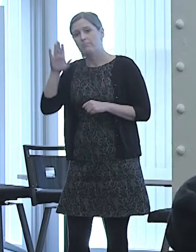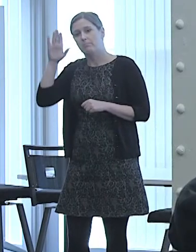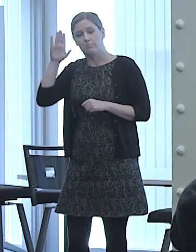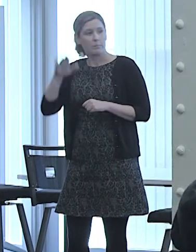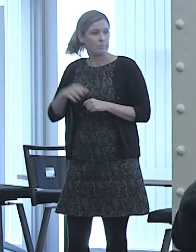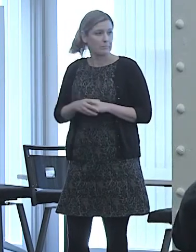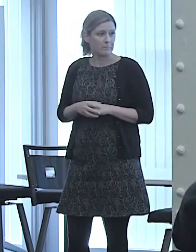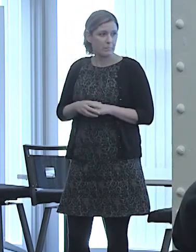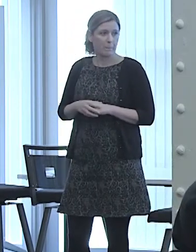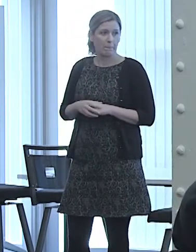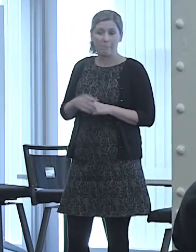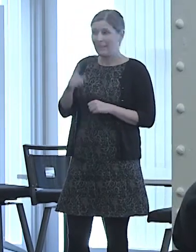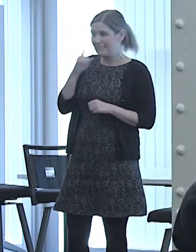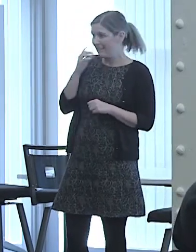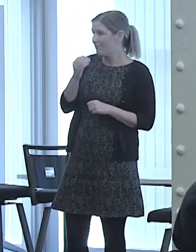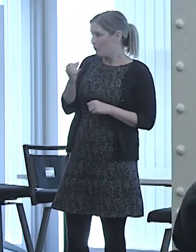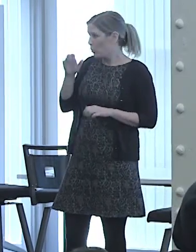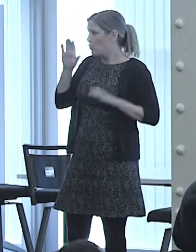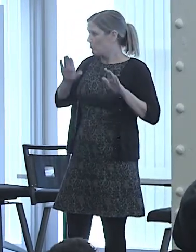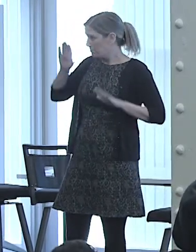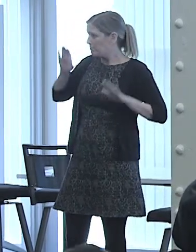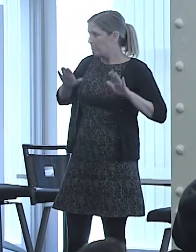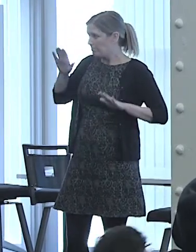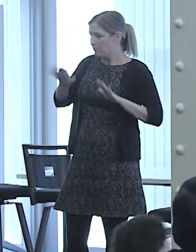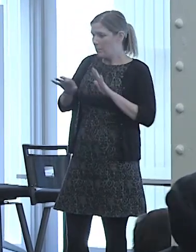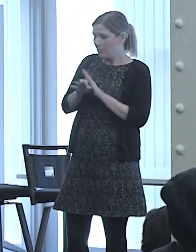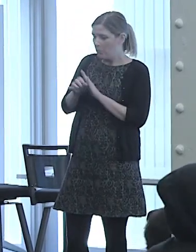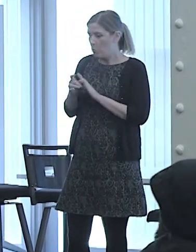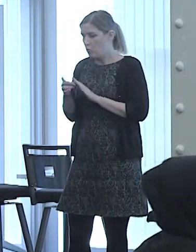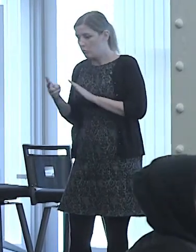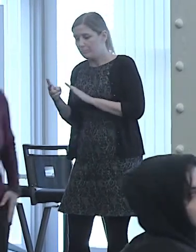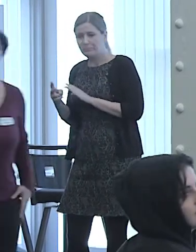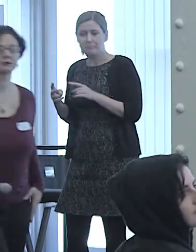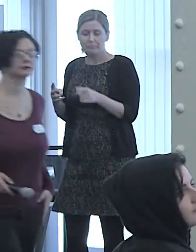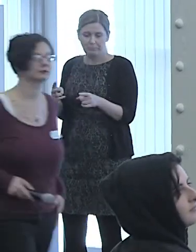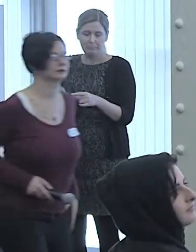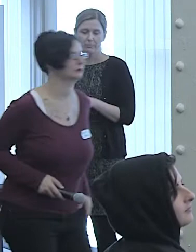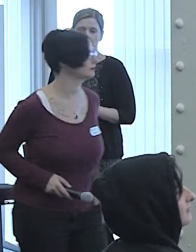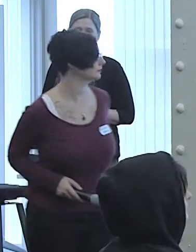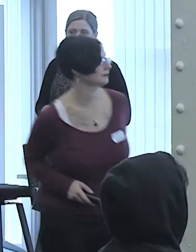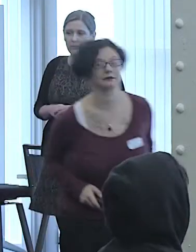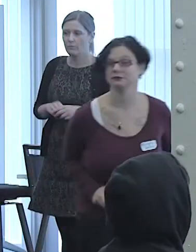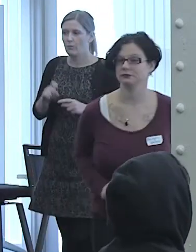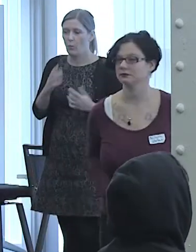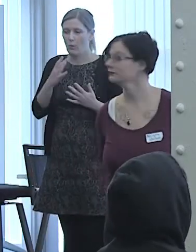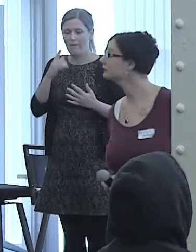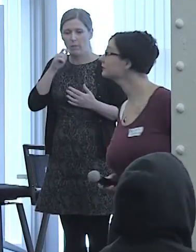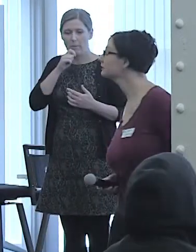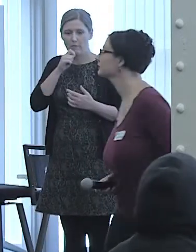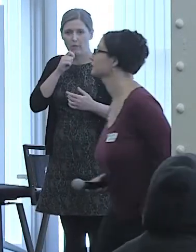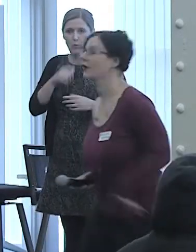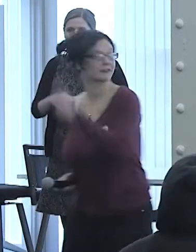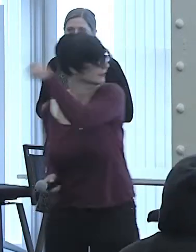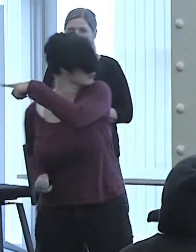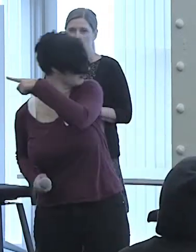I see several hands. There's one hand, one hand and one hand. And another hand over there.